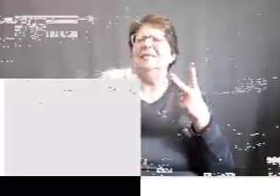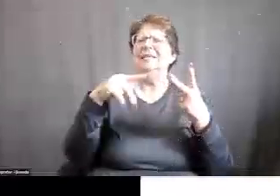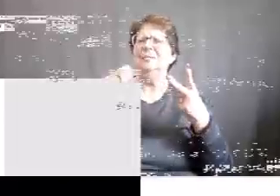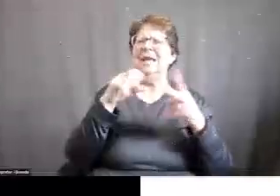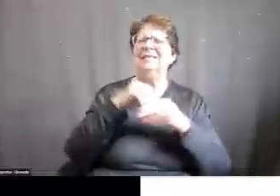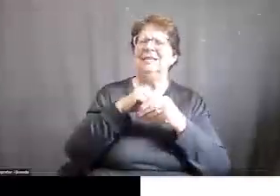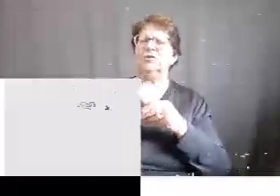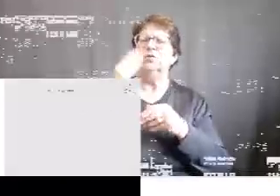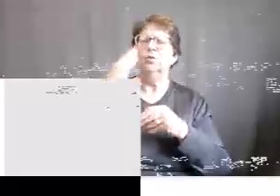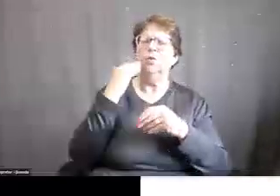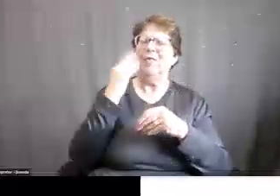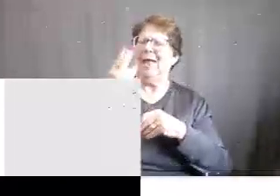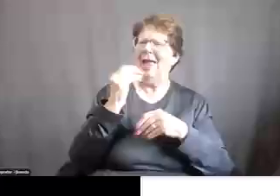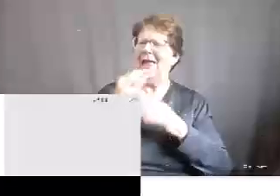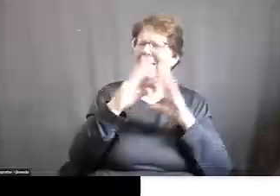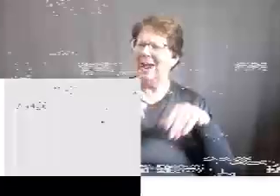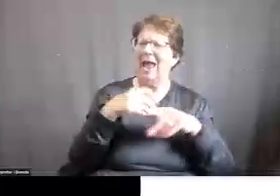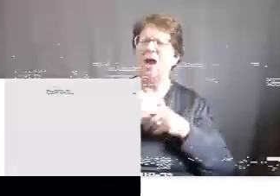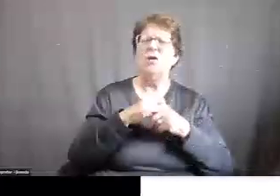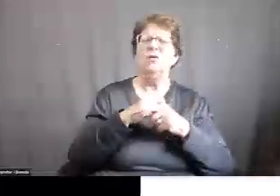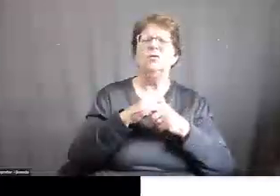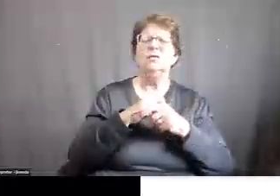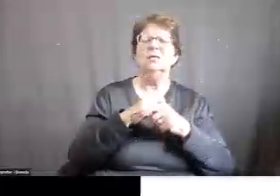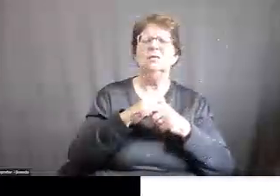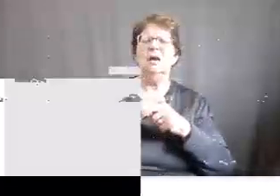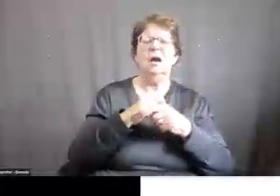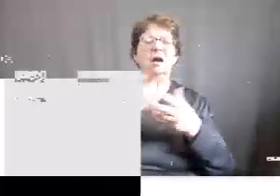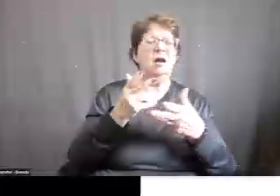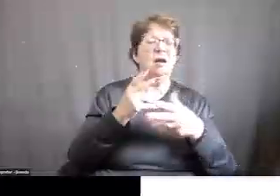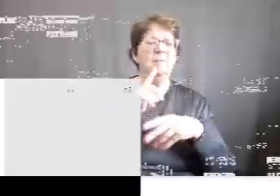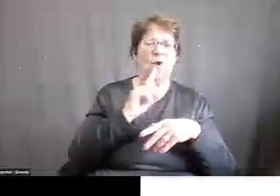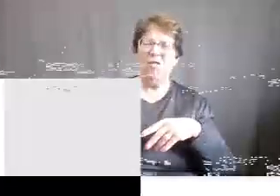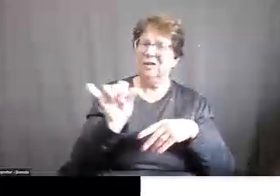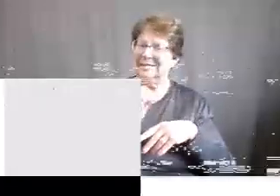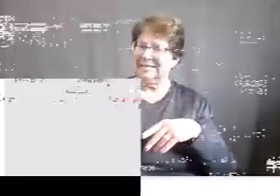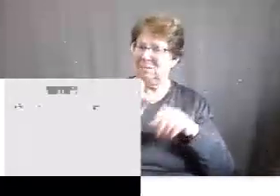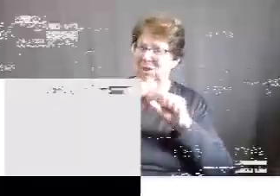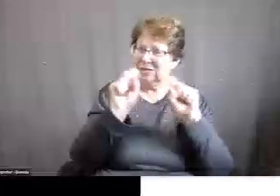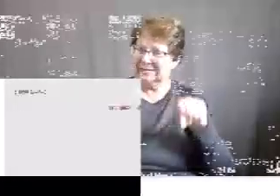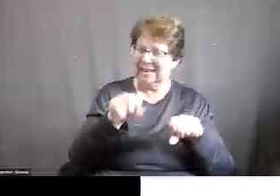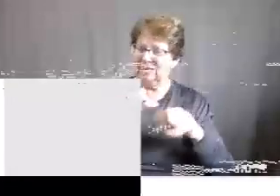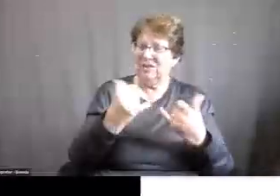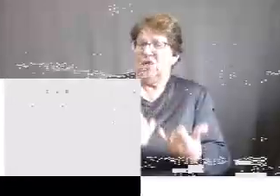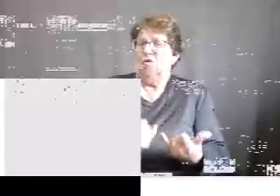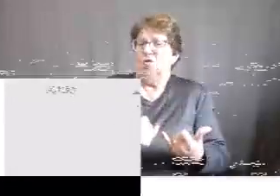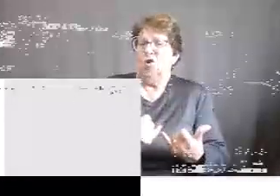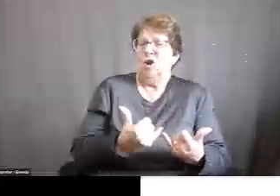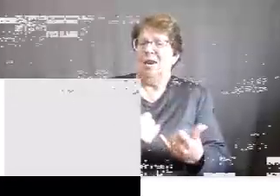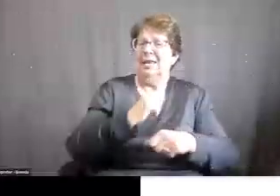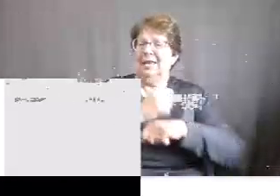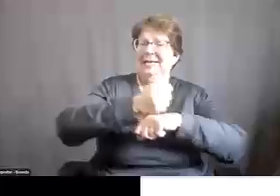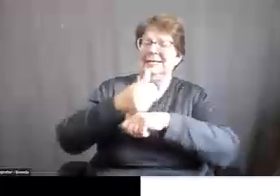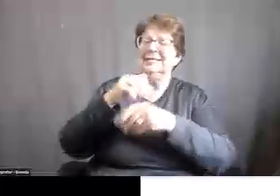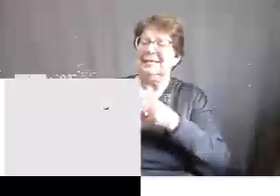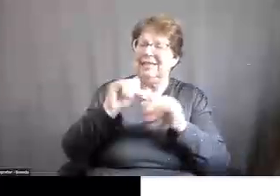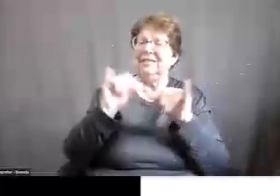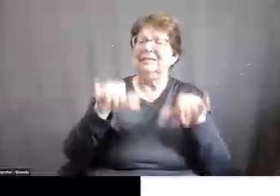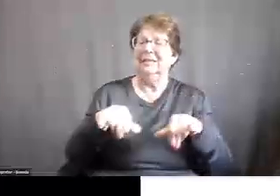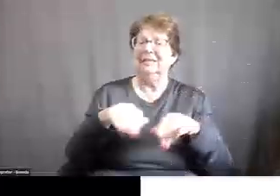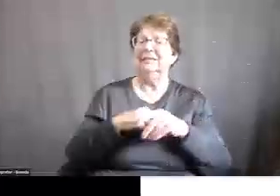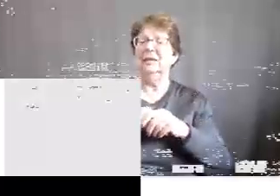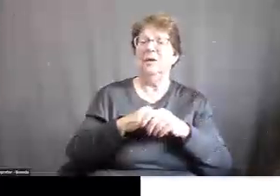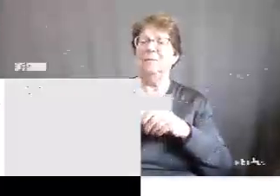Boardroom: Are there similar stations that currently exist in the system That are designed that way.